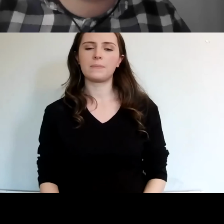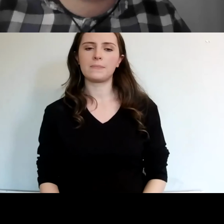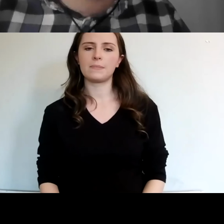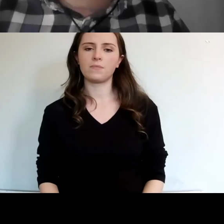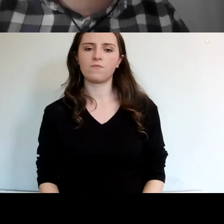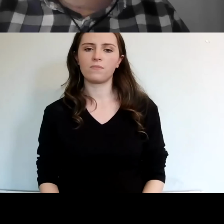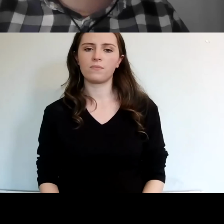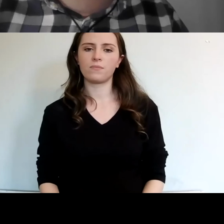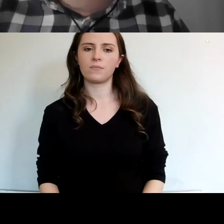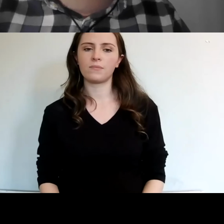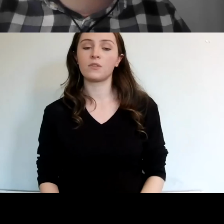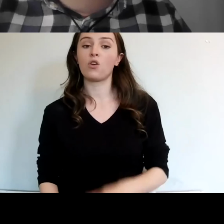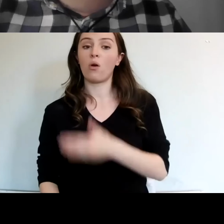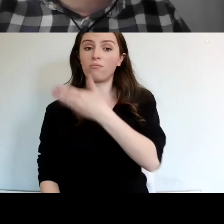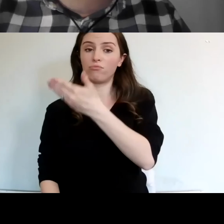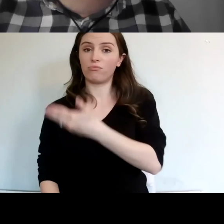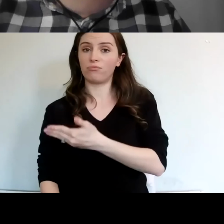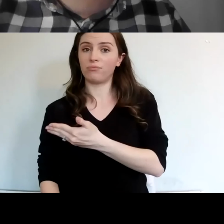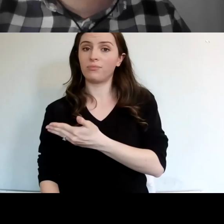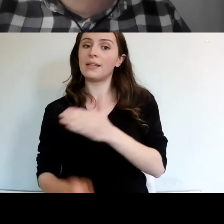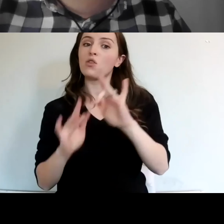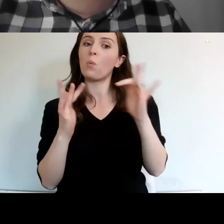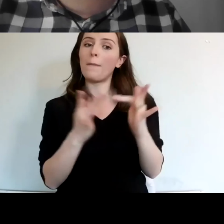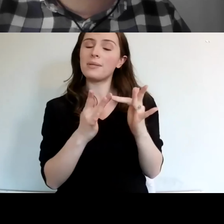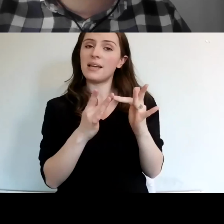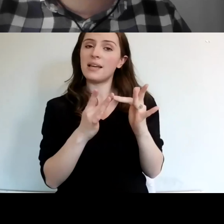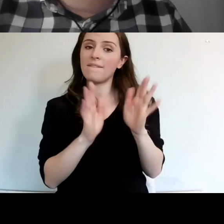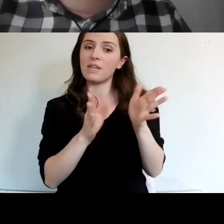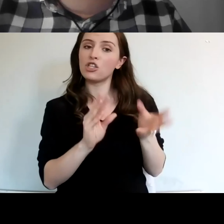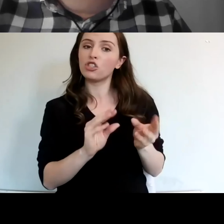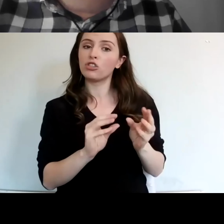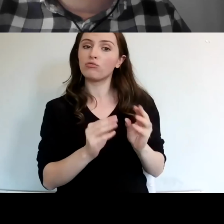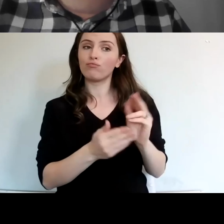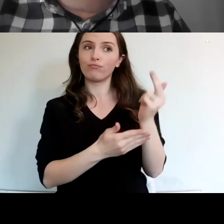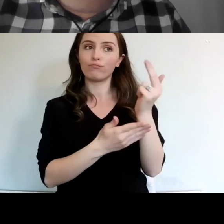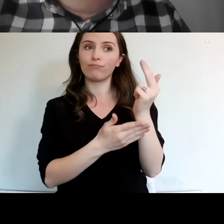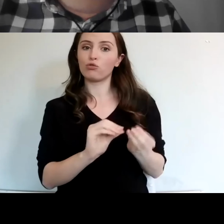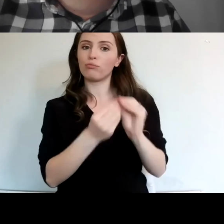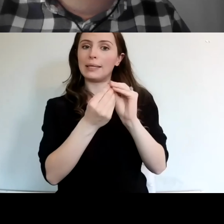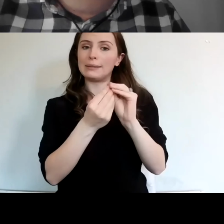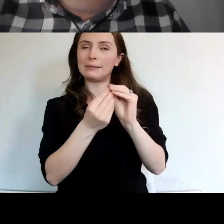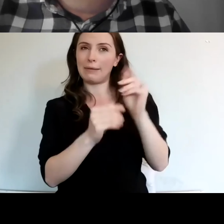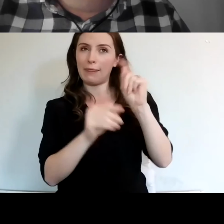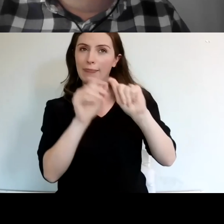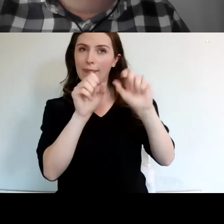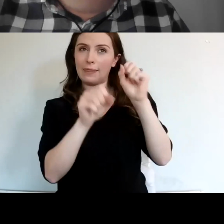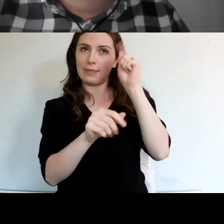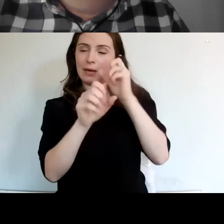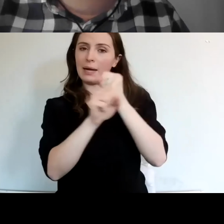..has the website been designed with inclusion in mind? In other words, have you considered as many users as you possibly can